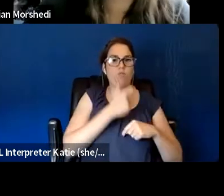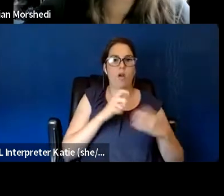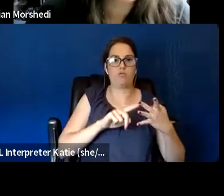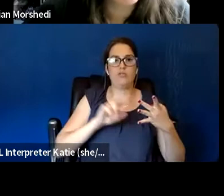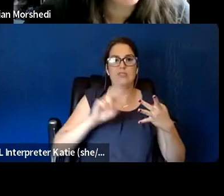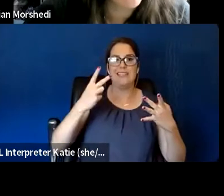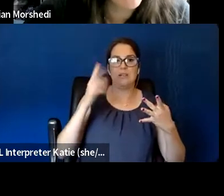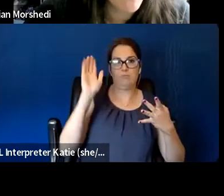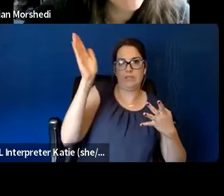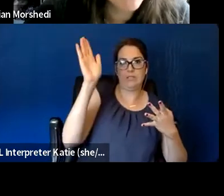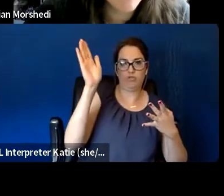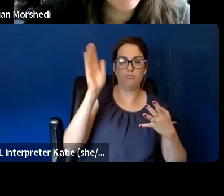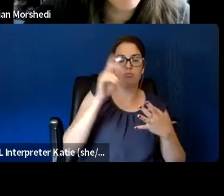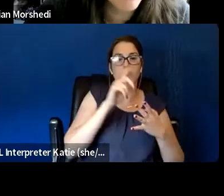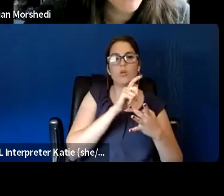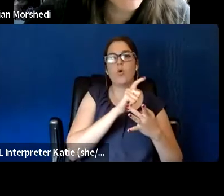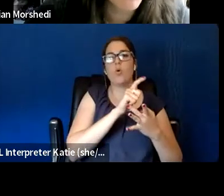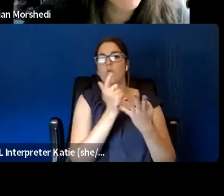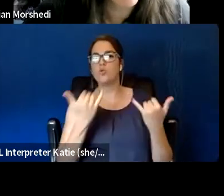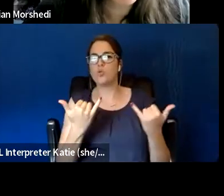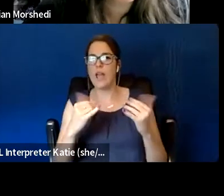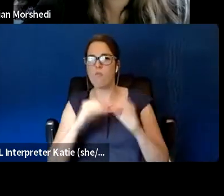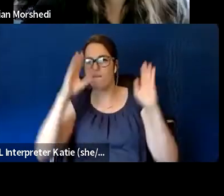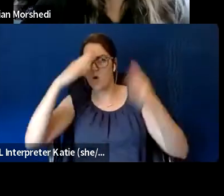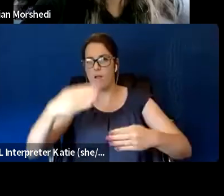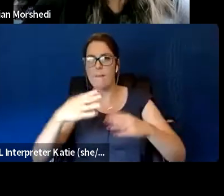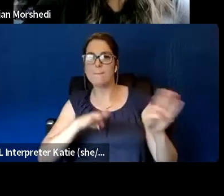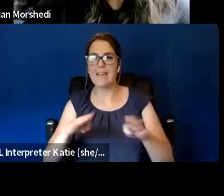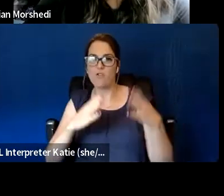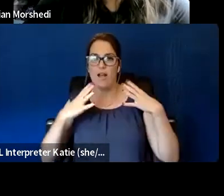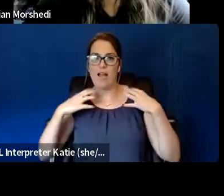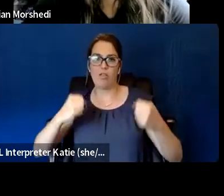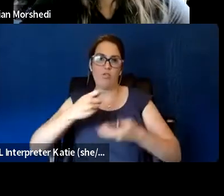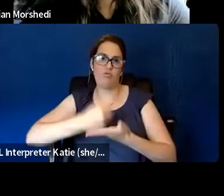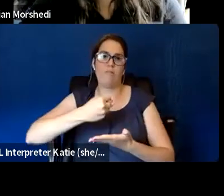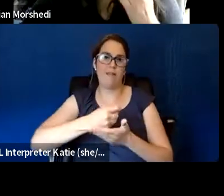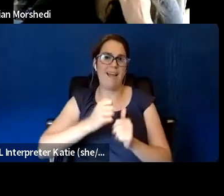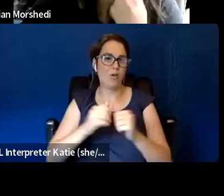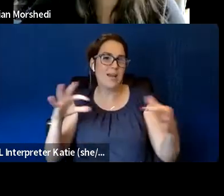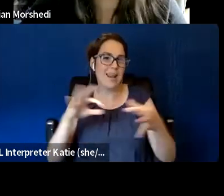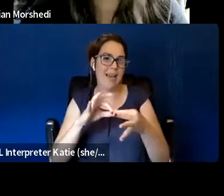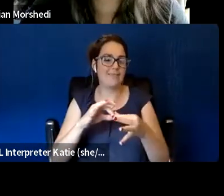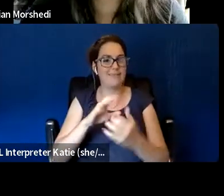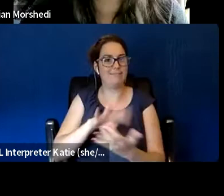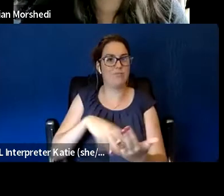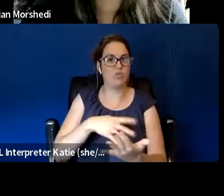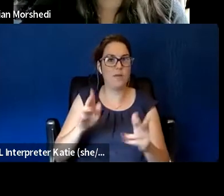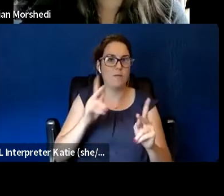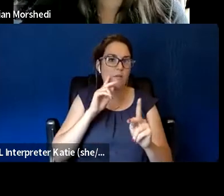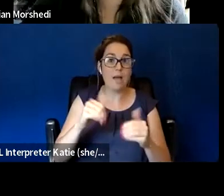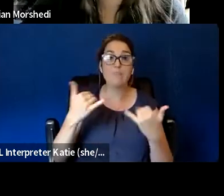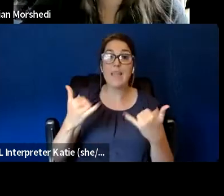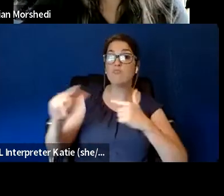So with that, I'll turn it to Alicia to ask the next question of our panelists. Thank you so much. And I am going to,